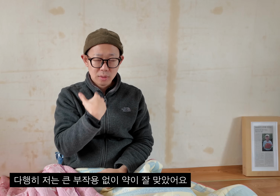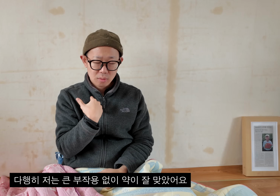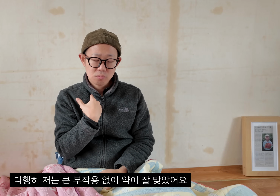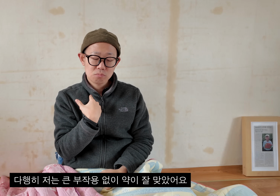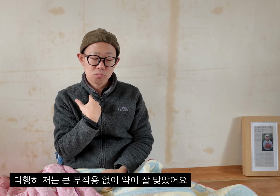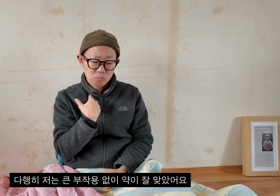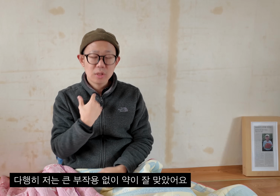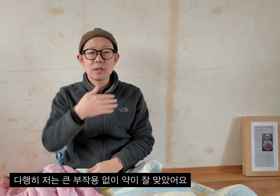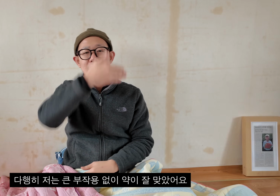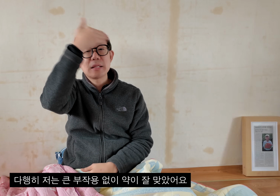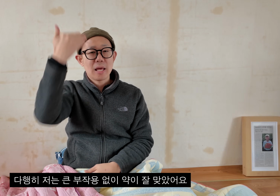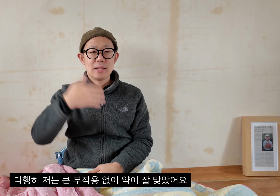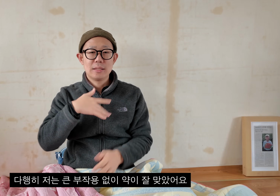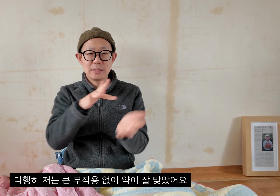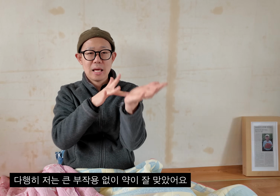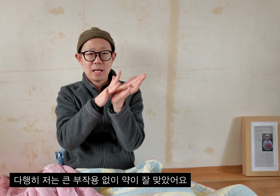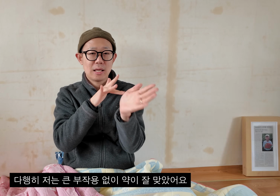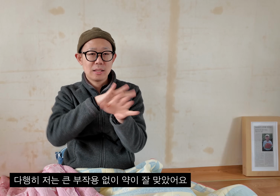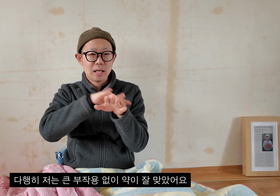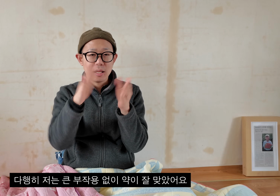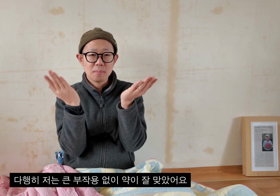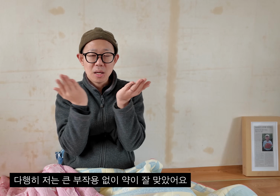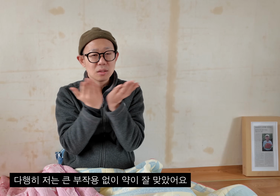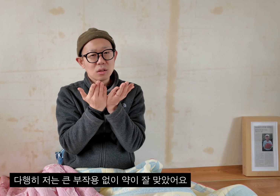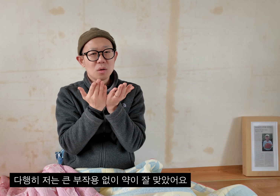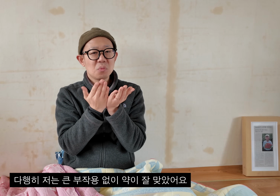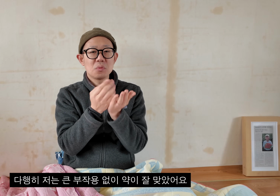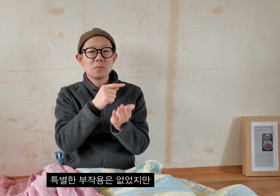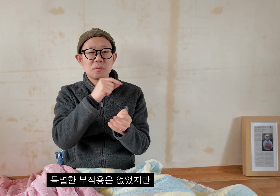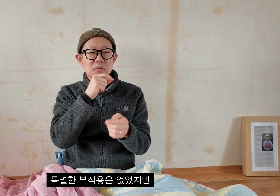Thankfully, I had no major side effects.